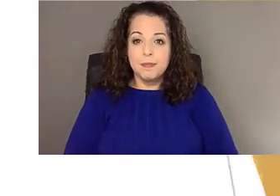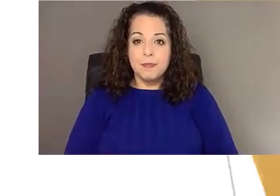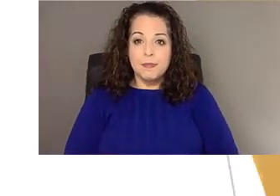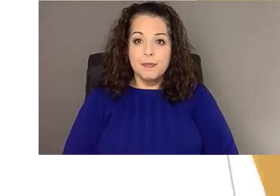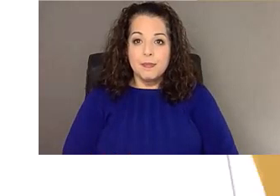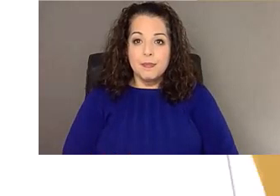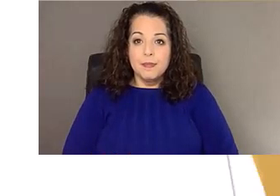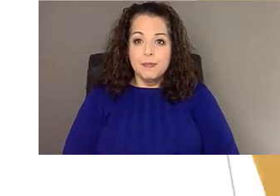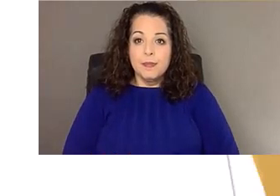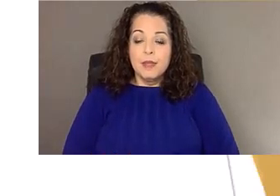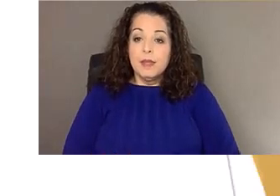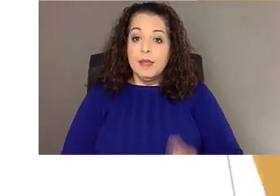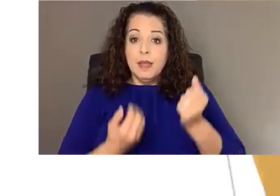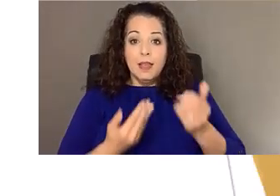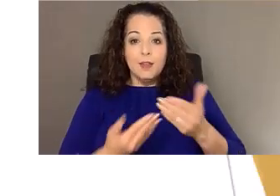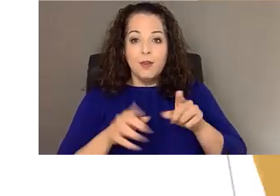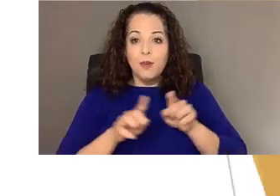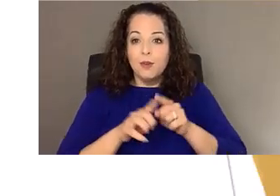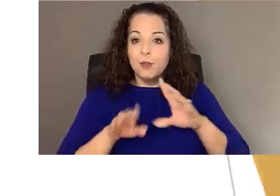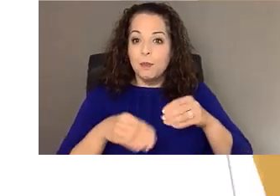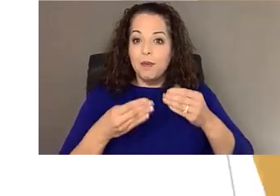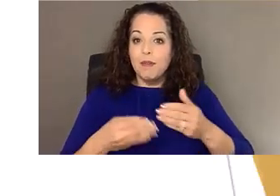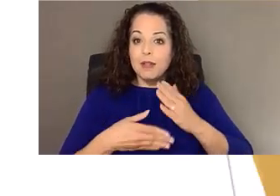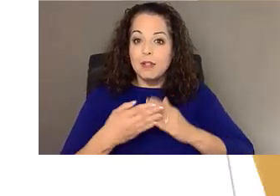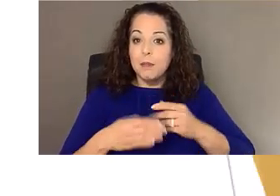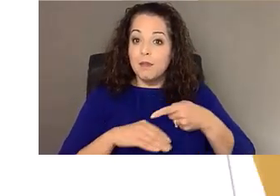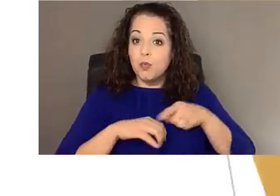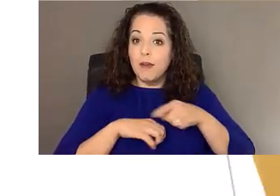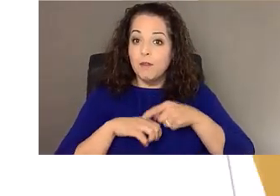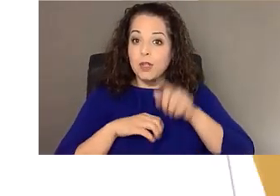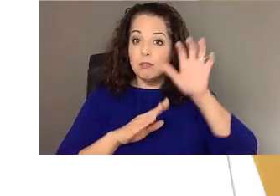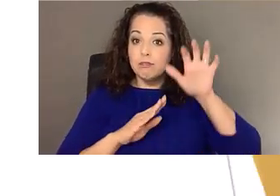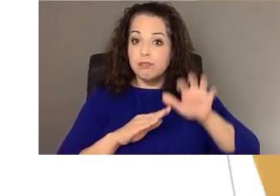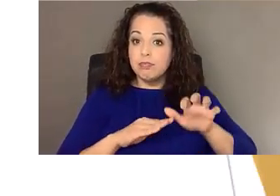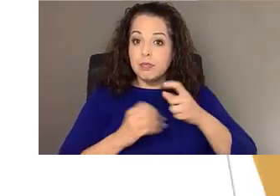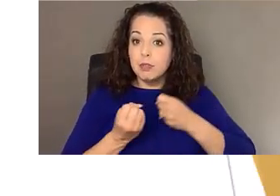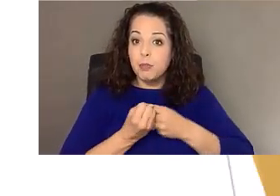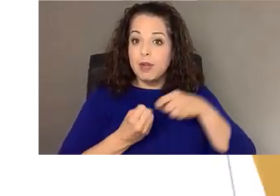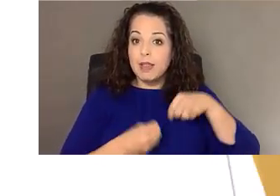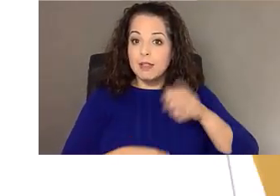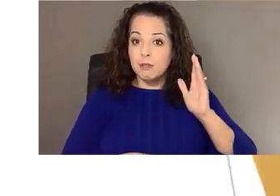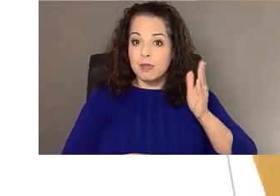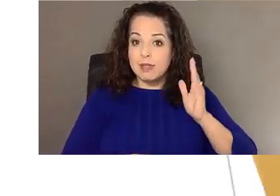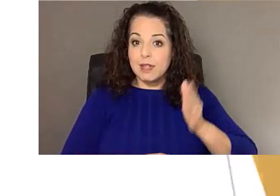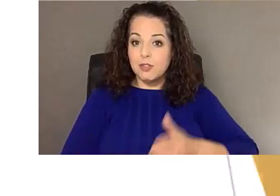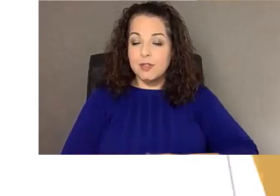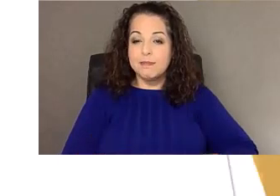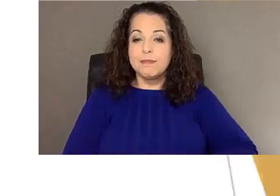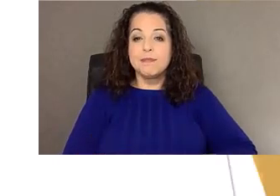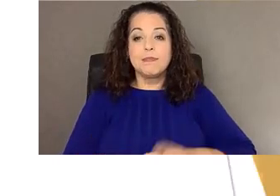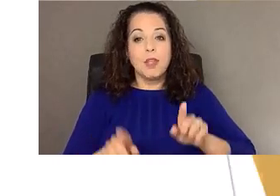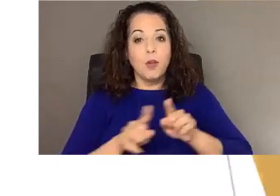And I also wanted to provide some of the references that supported this presentation. And again, I'll draw your attention